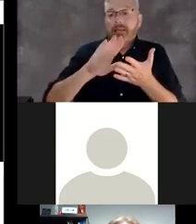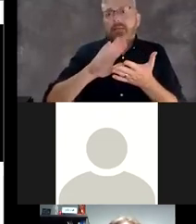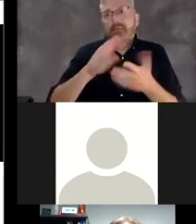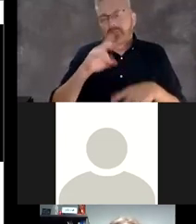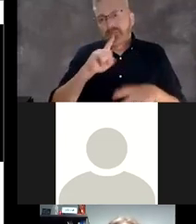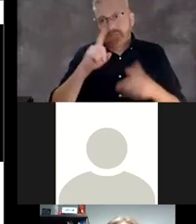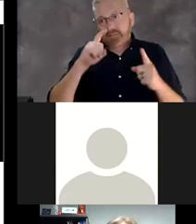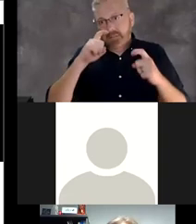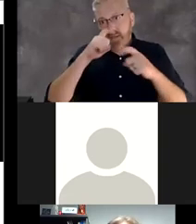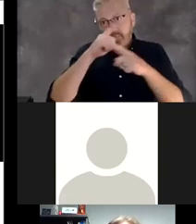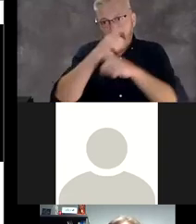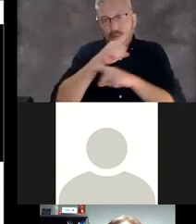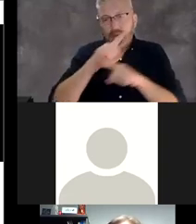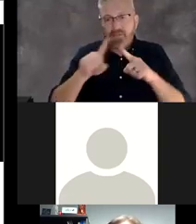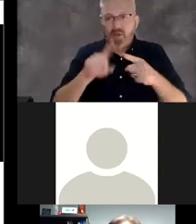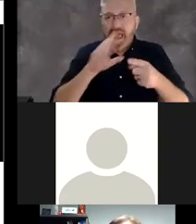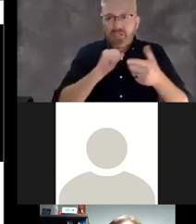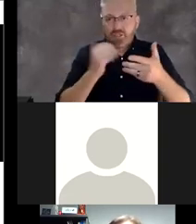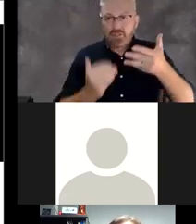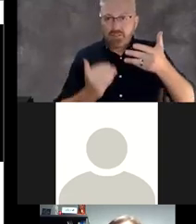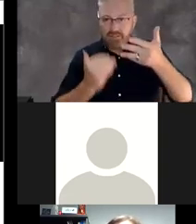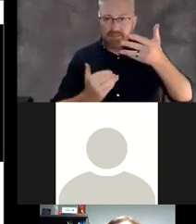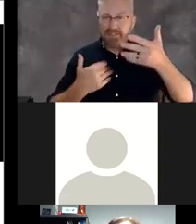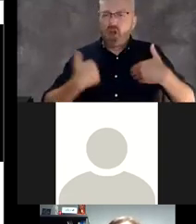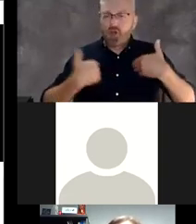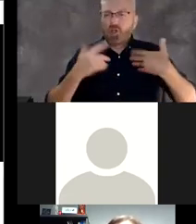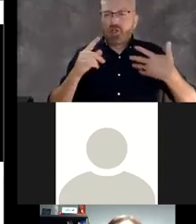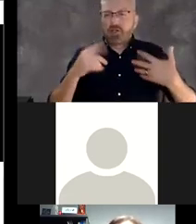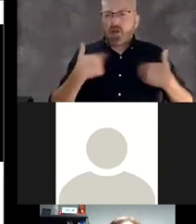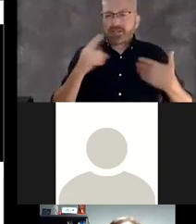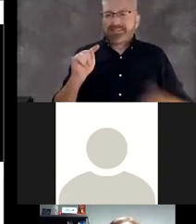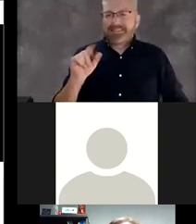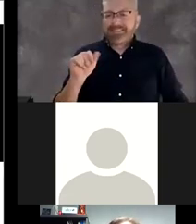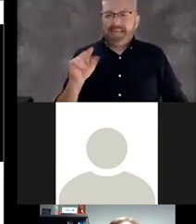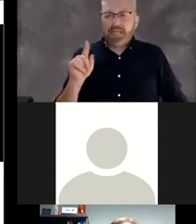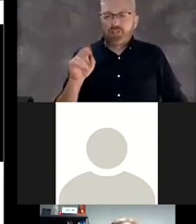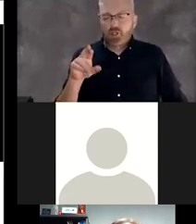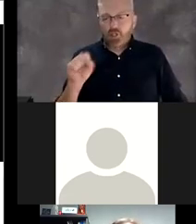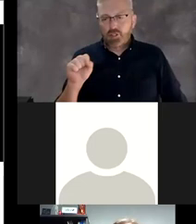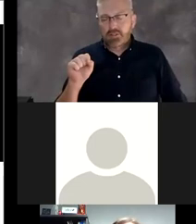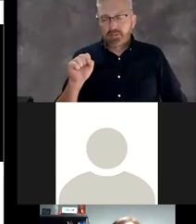THESE DIFFERENT AGES AND YOUNGER TEENAGERS, PEOPLE WHO ARE UNDER